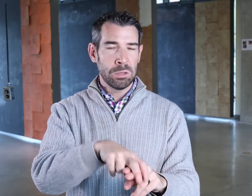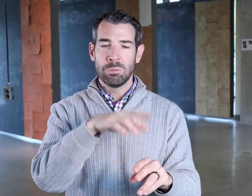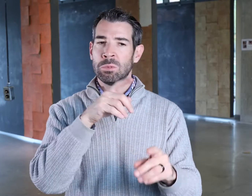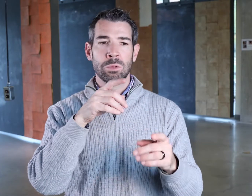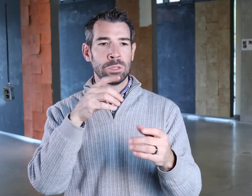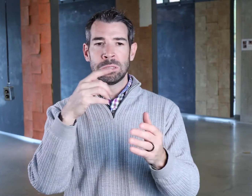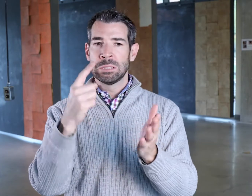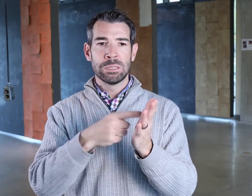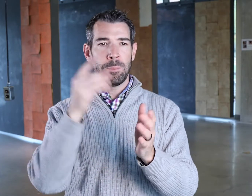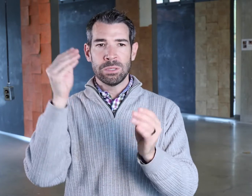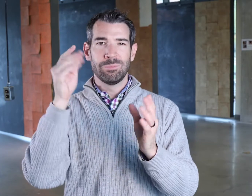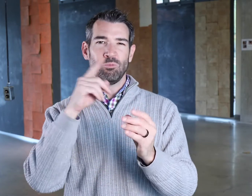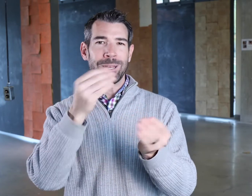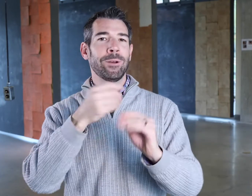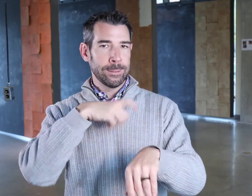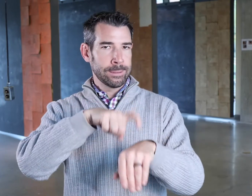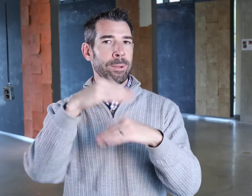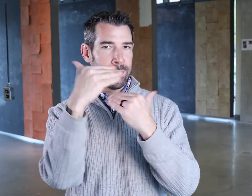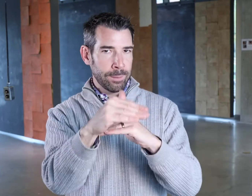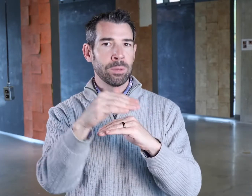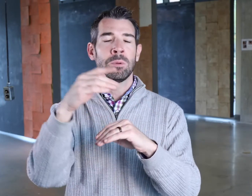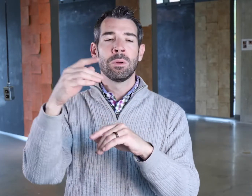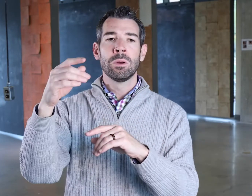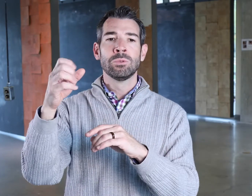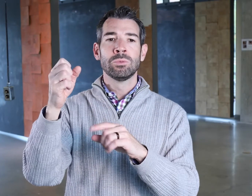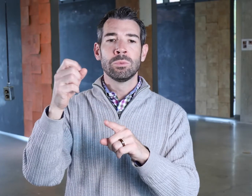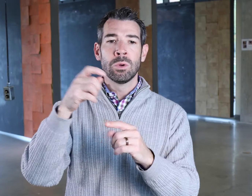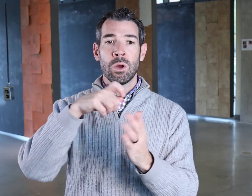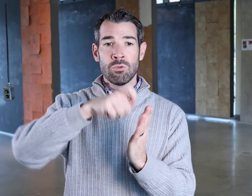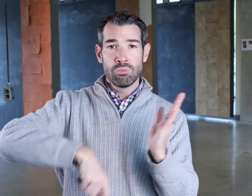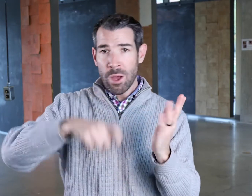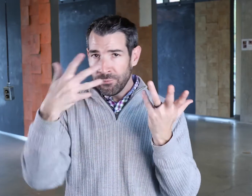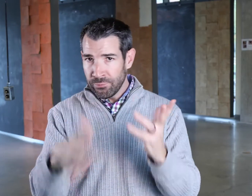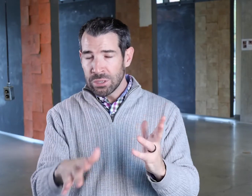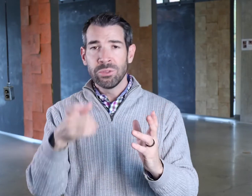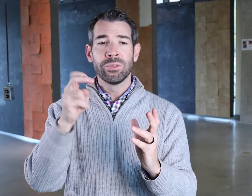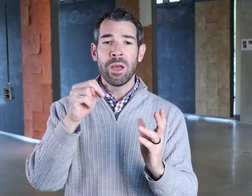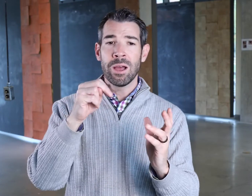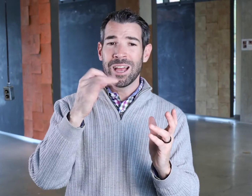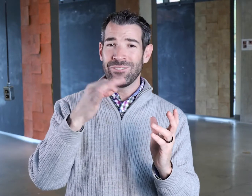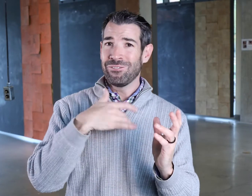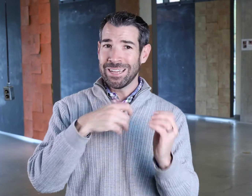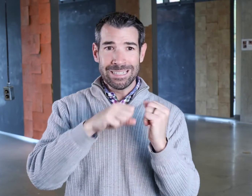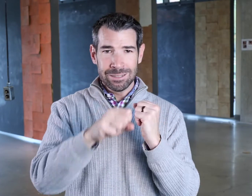During college, I stayed in the classrooms because there was a time limit set on the tests.